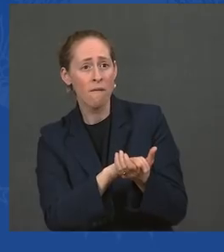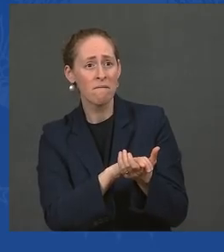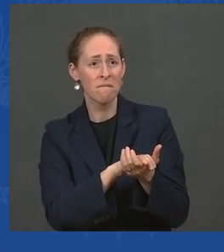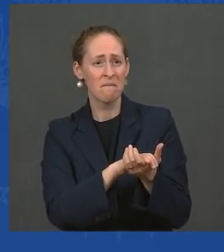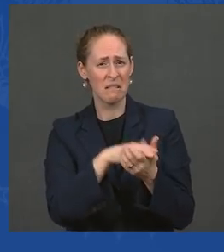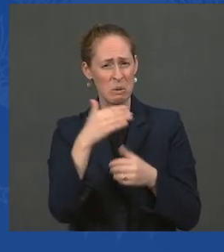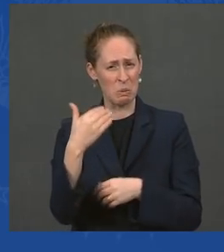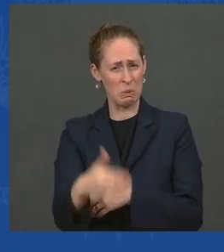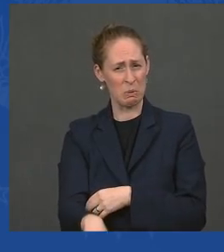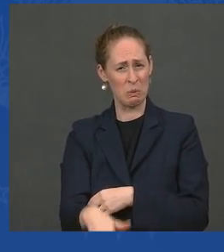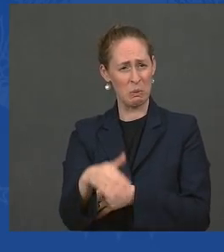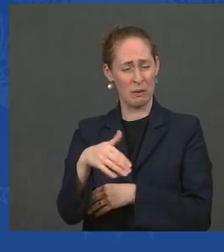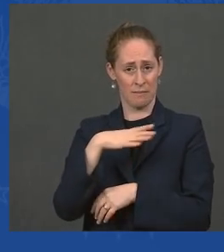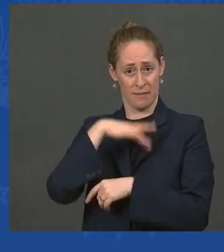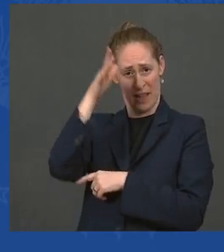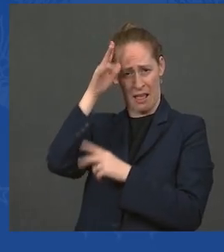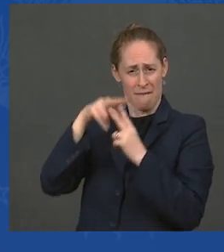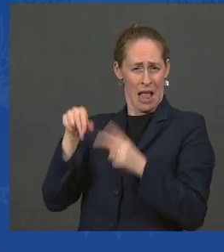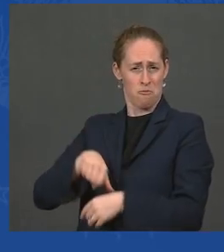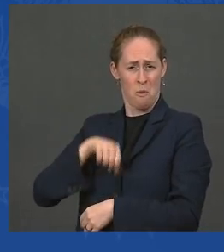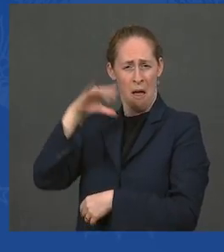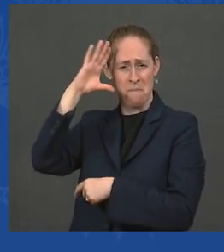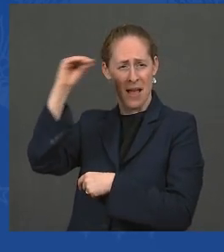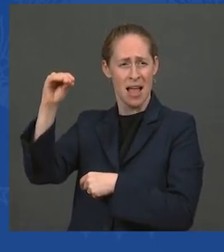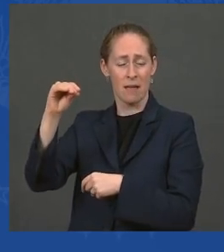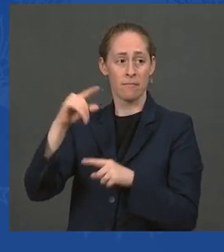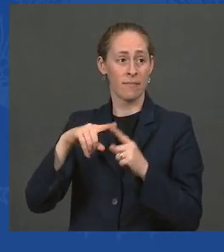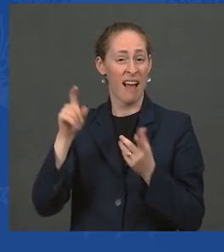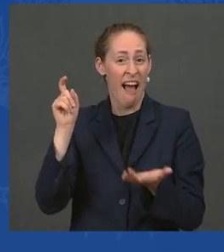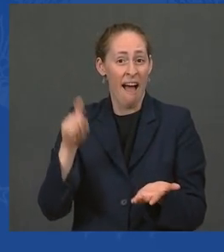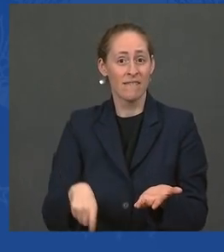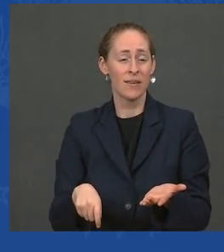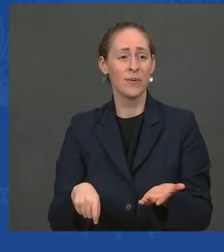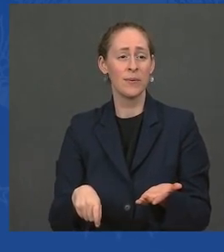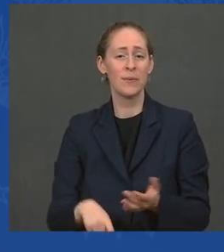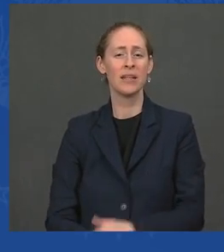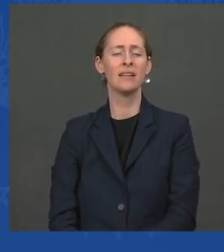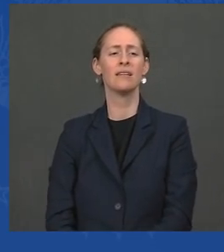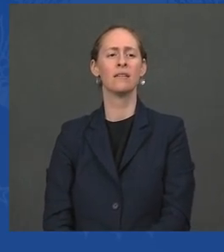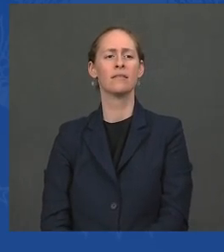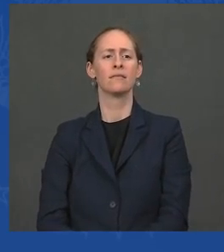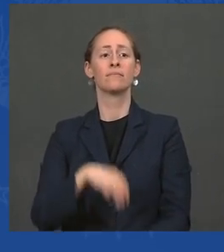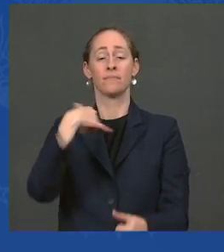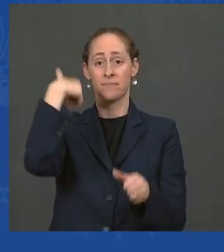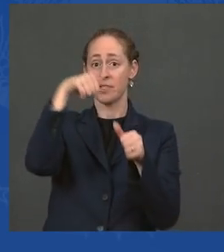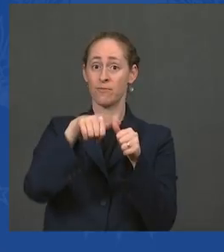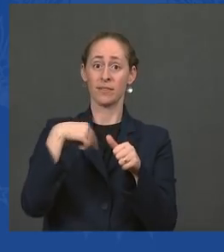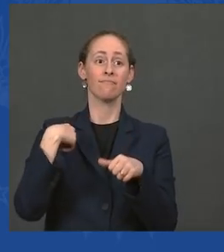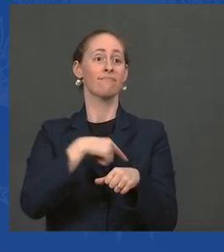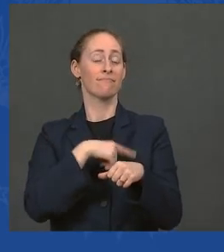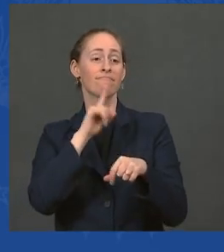But so many had to do it. And I remember when we moved down to Delaware and my dad would say, "Joey…" -- and all my friends know this --